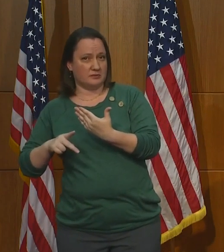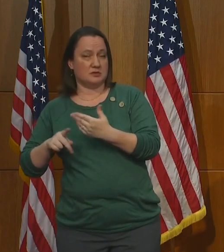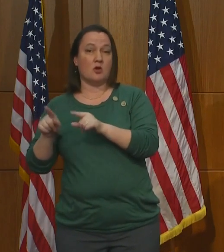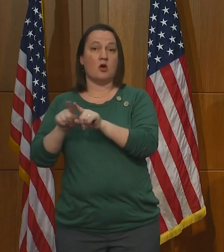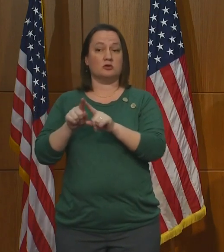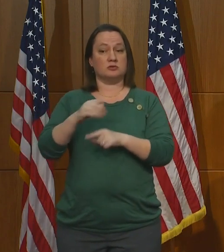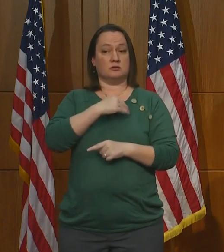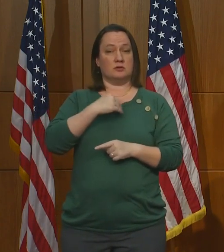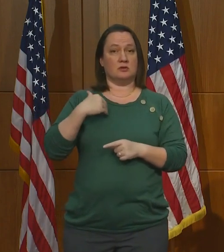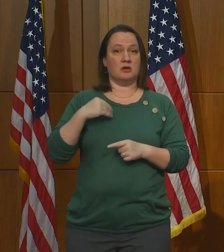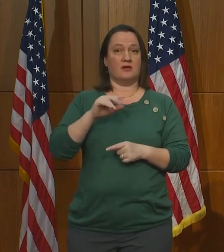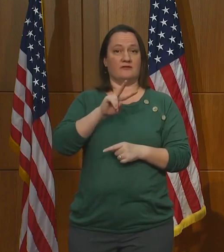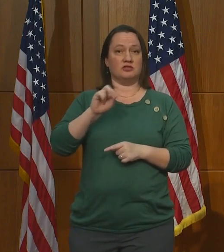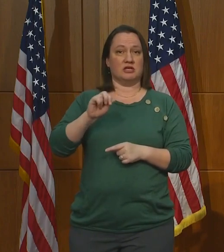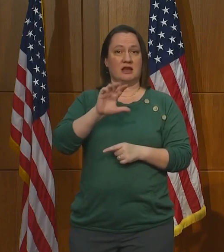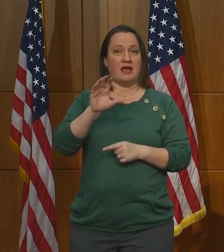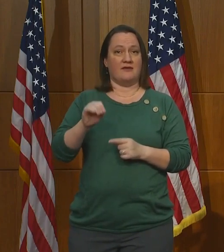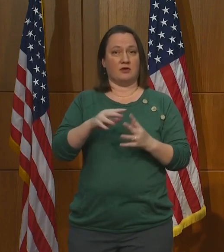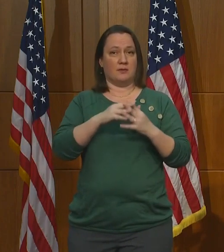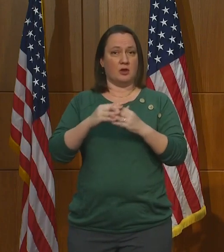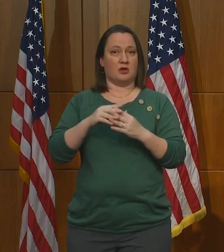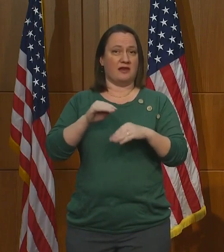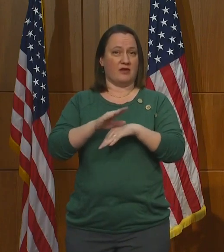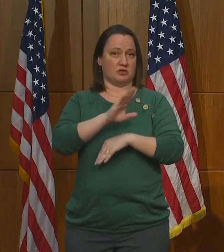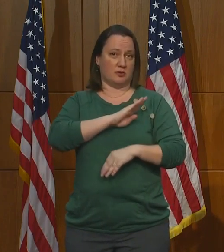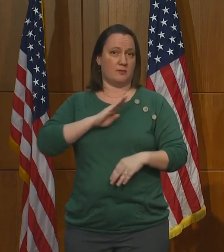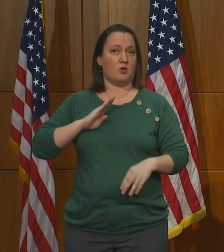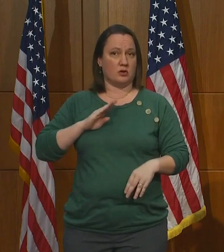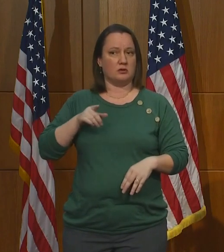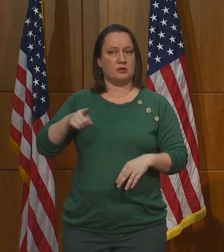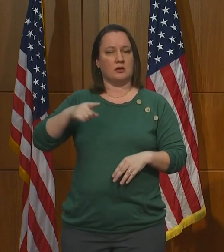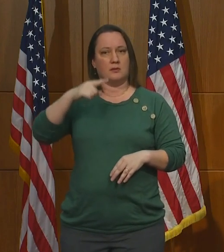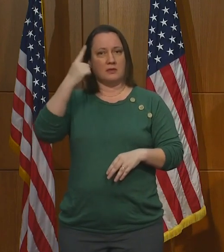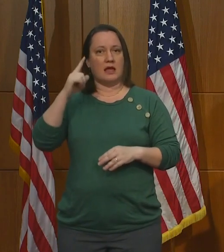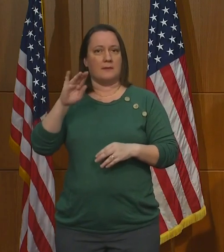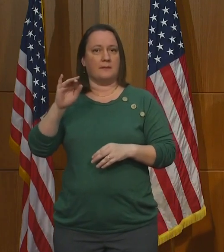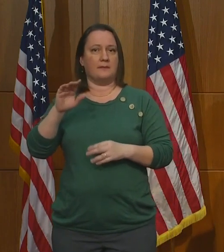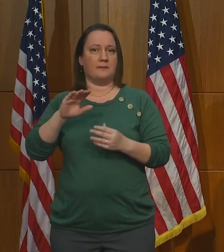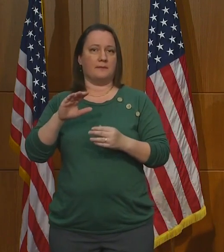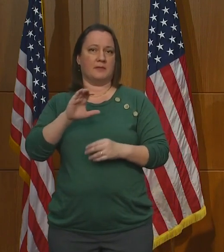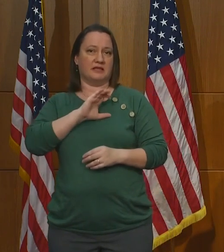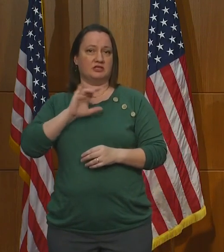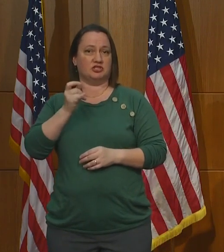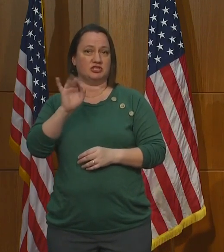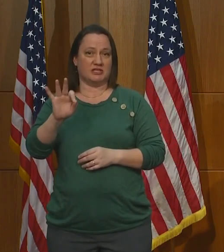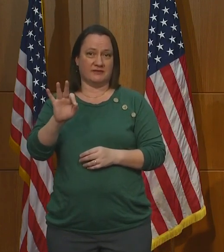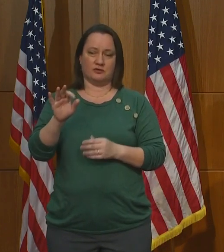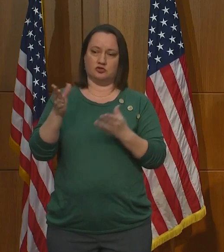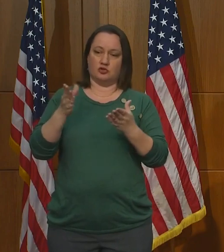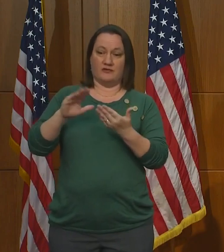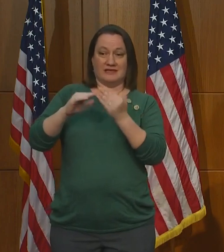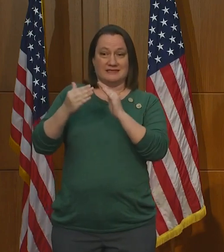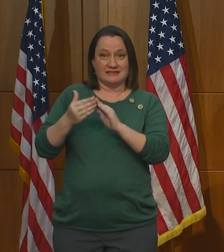TWENTY PROGRAMS HE'S ALSO A MEMBER OF THE VIRGINIA AFRICAN AMERICAN ADVISORY BOARD. AS A